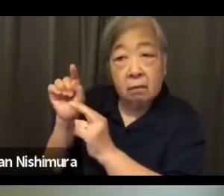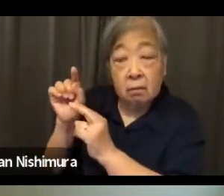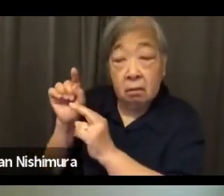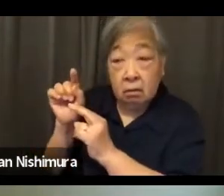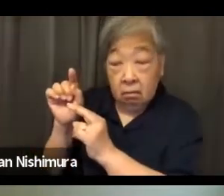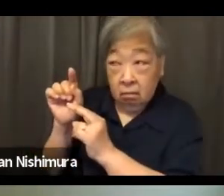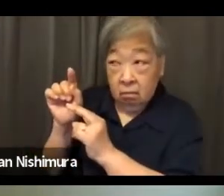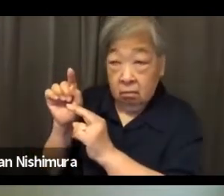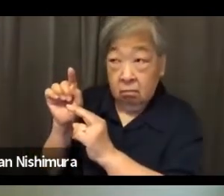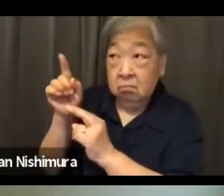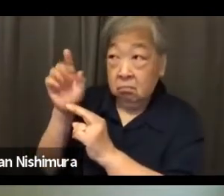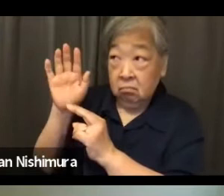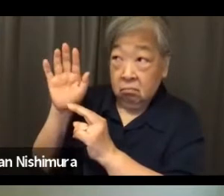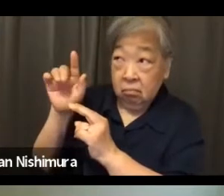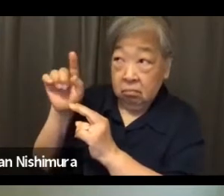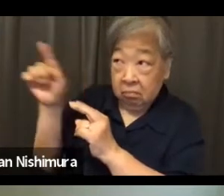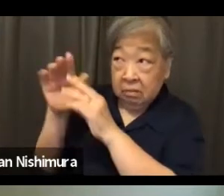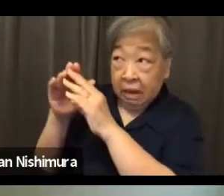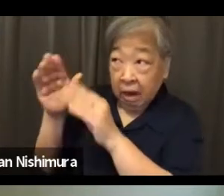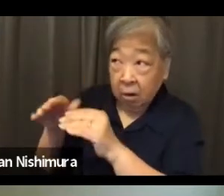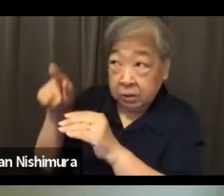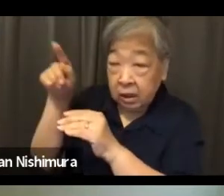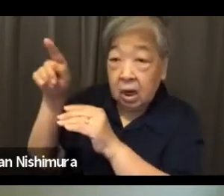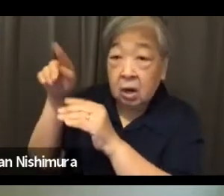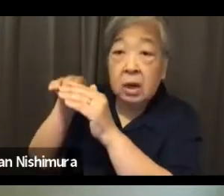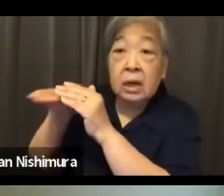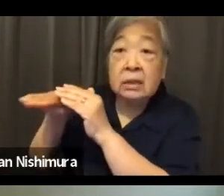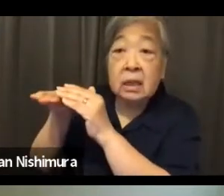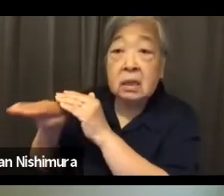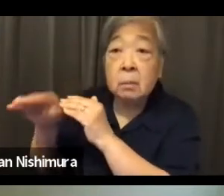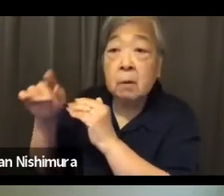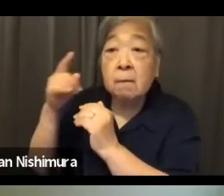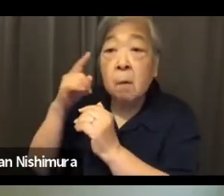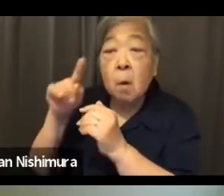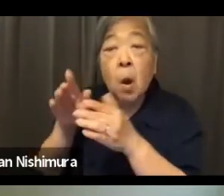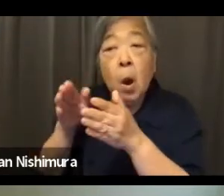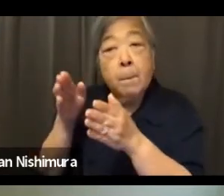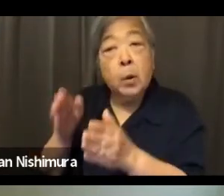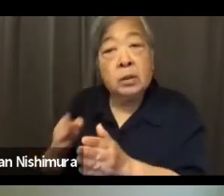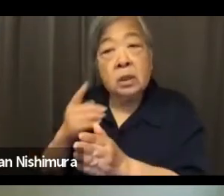to be accessible for a student who's outgoing?